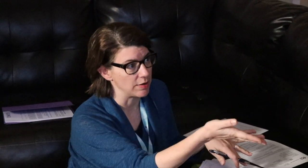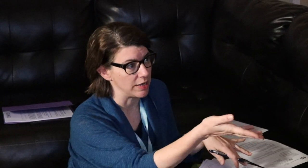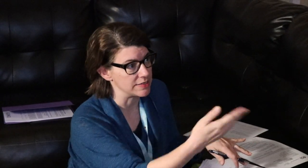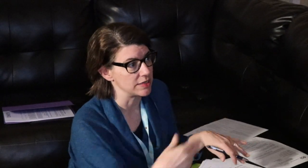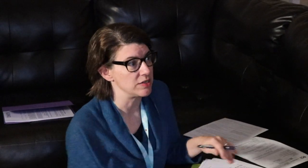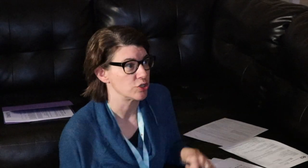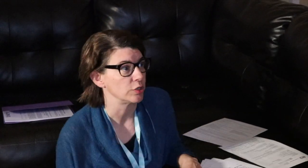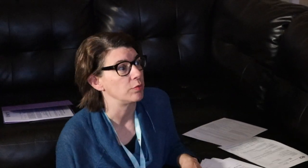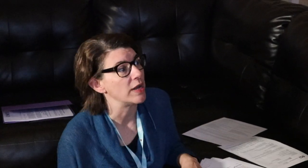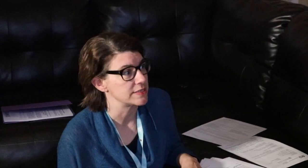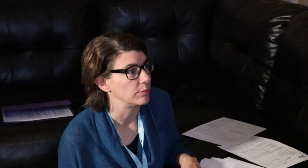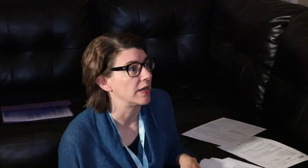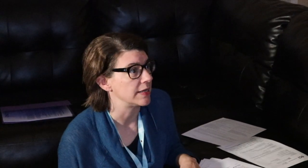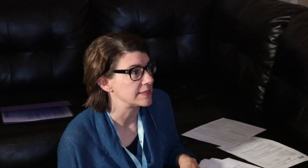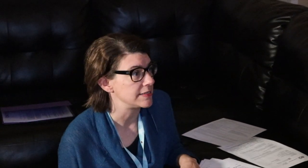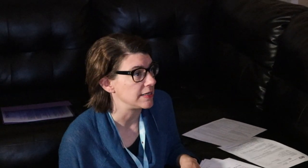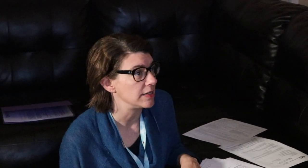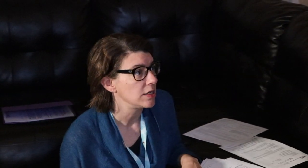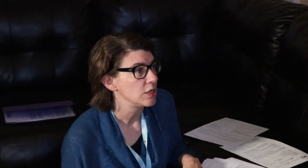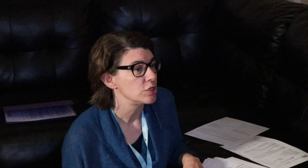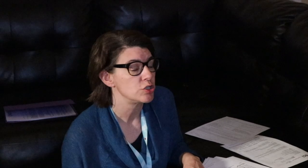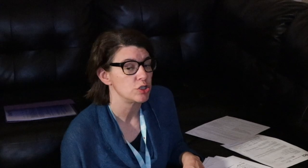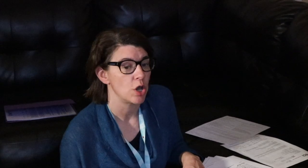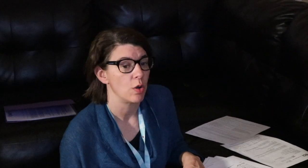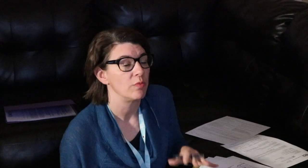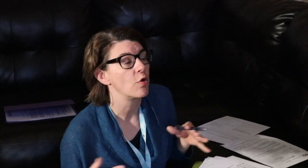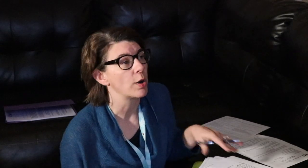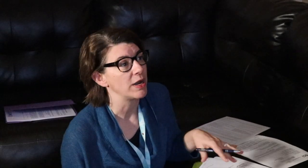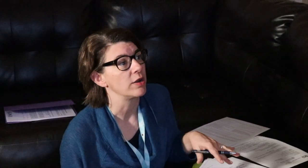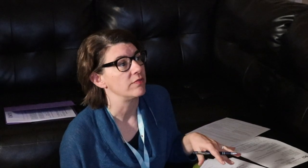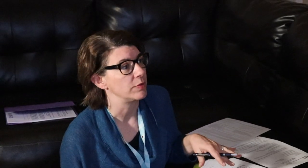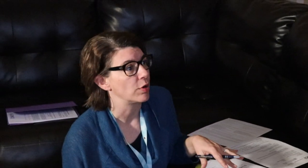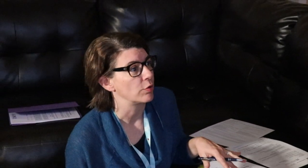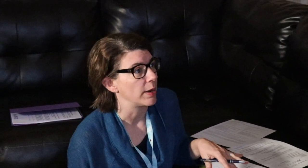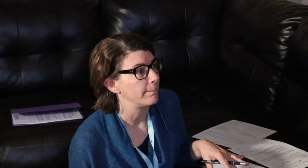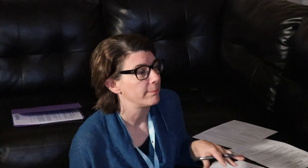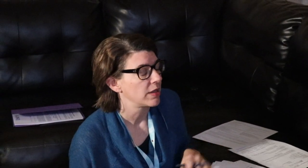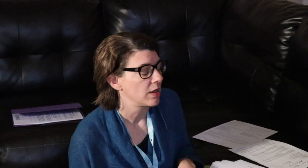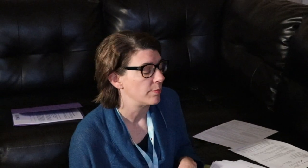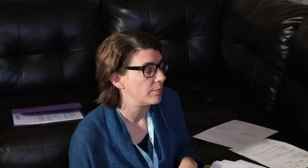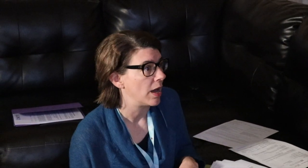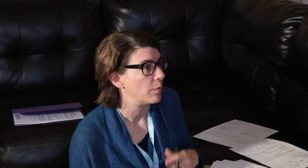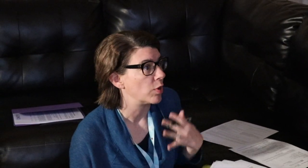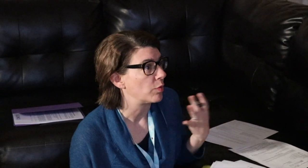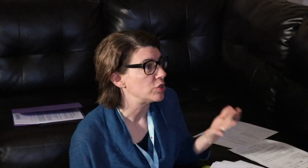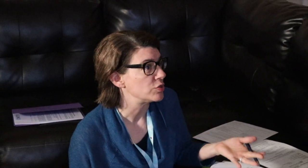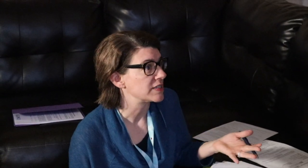initially White Settlement ISD, so for our parent/infant program. What I want to do is get a